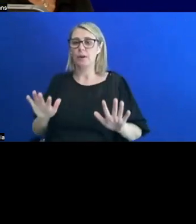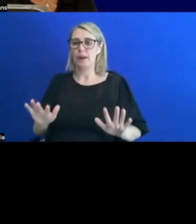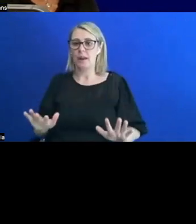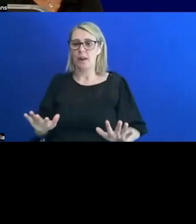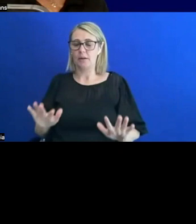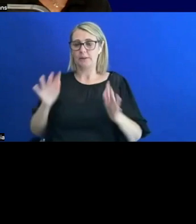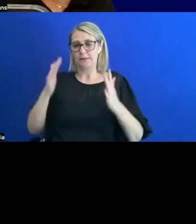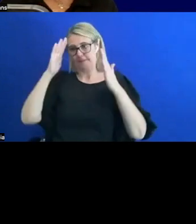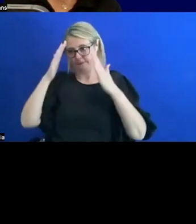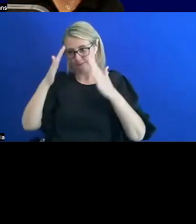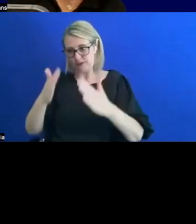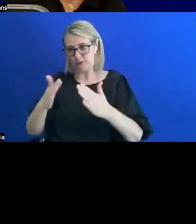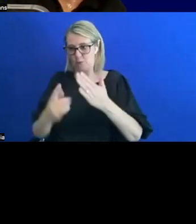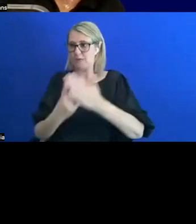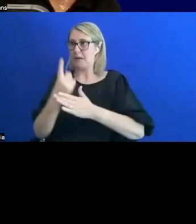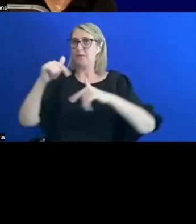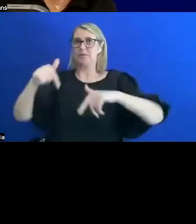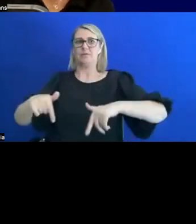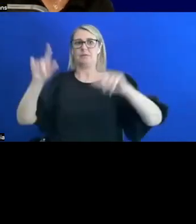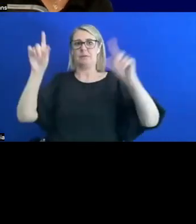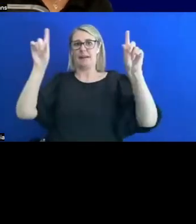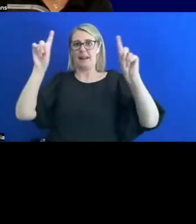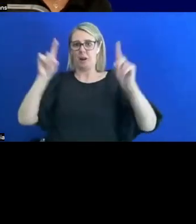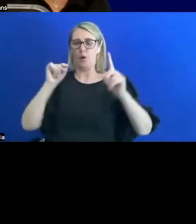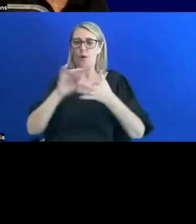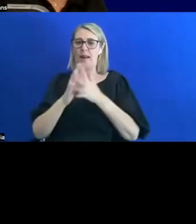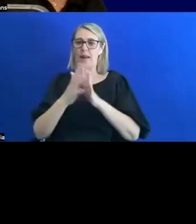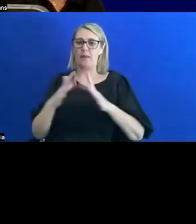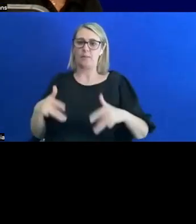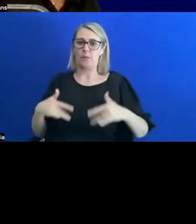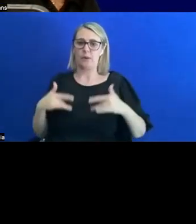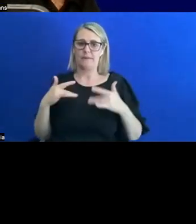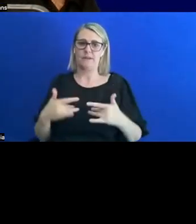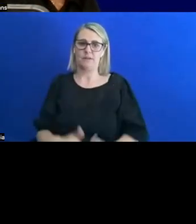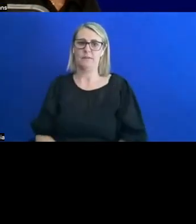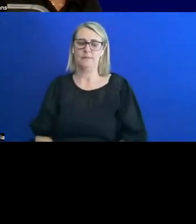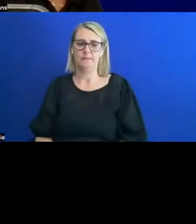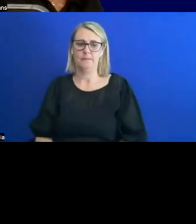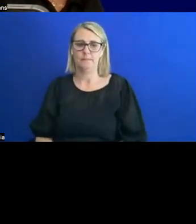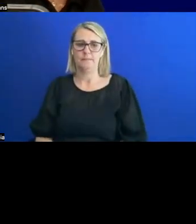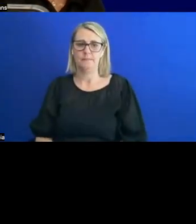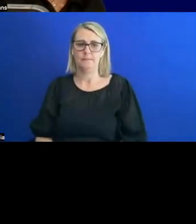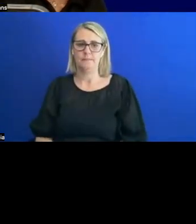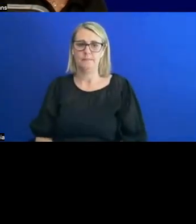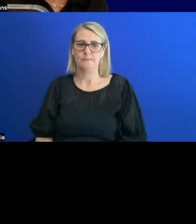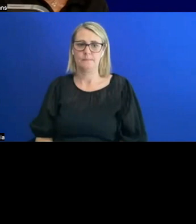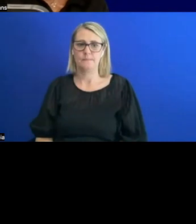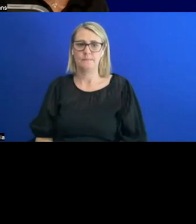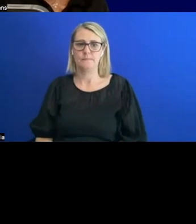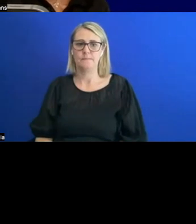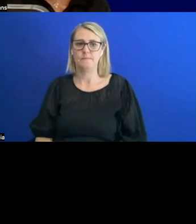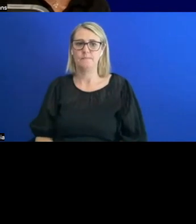to the present and how their body is feeling. Engaging the vestibular system through rocking